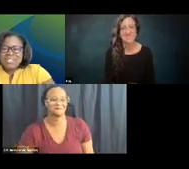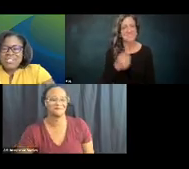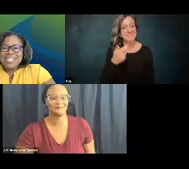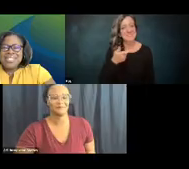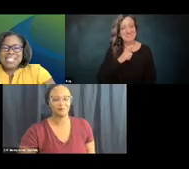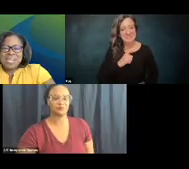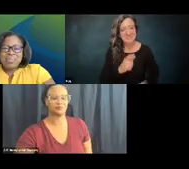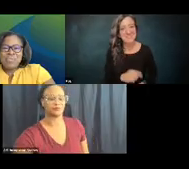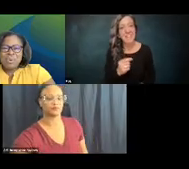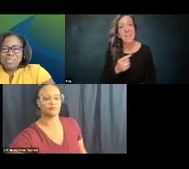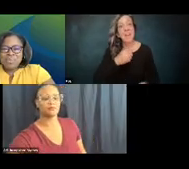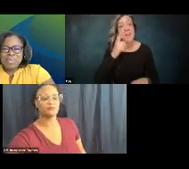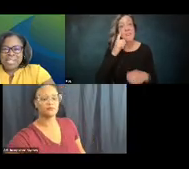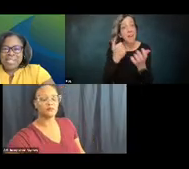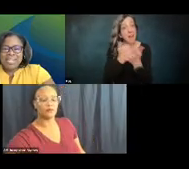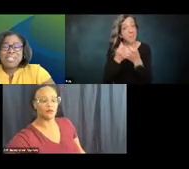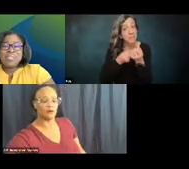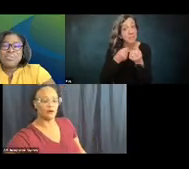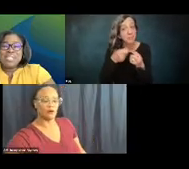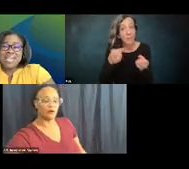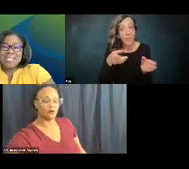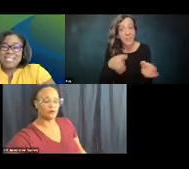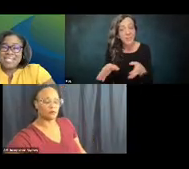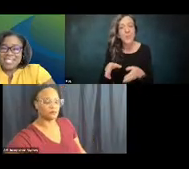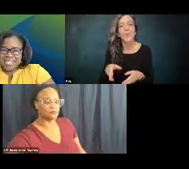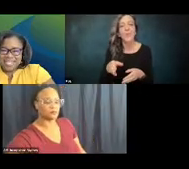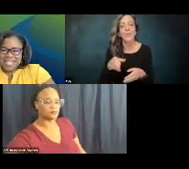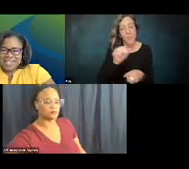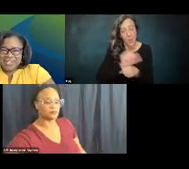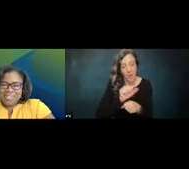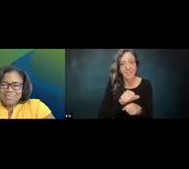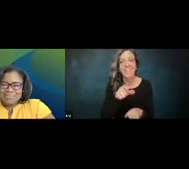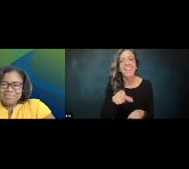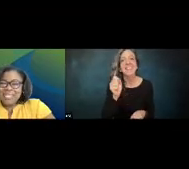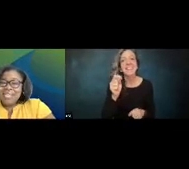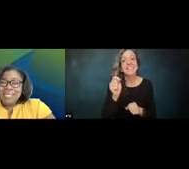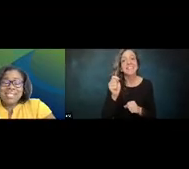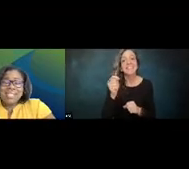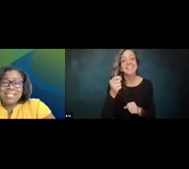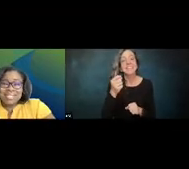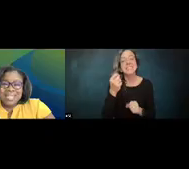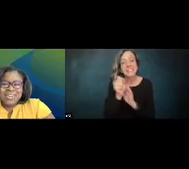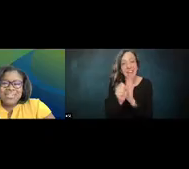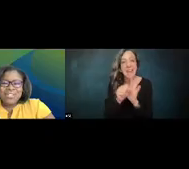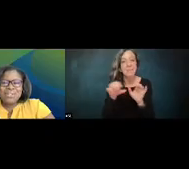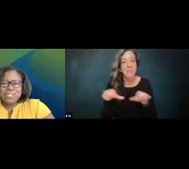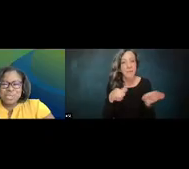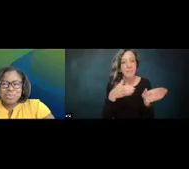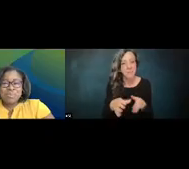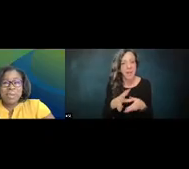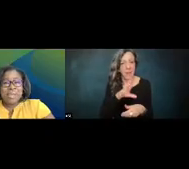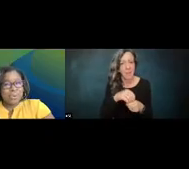work, the state performance plan includes 18 indicators. These indicators are determined